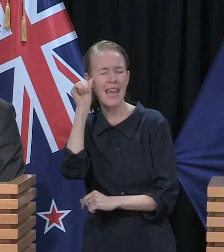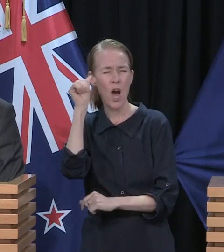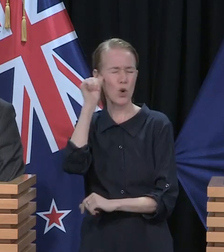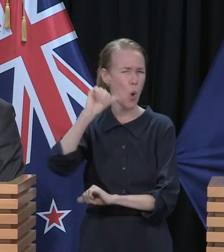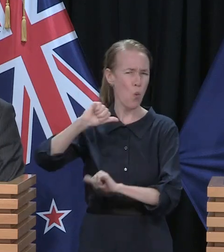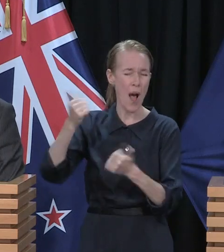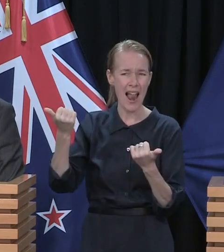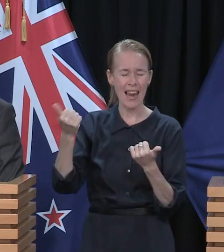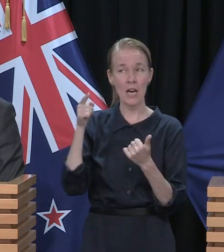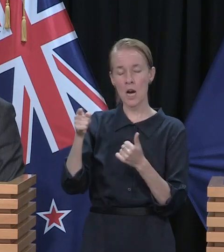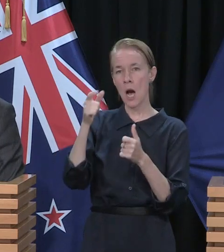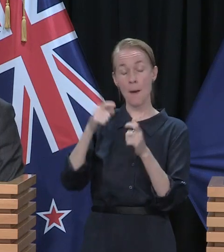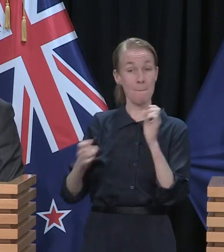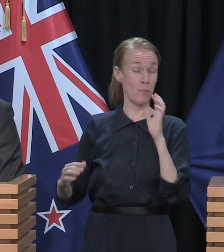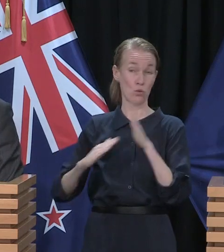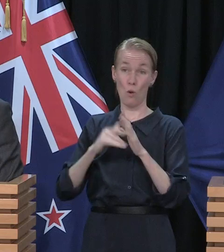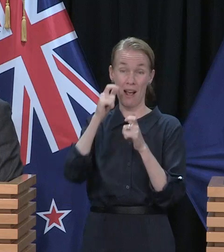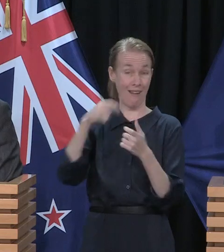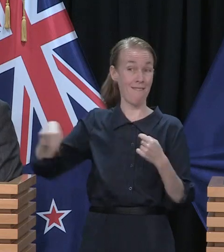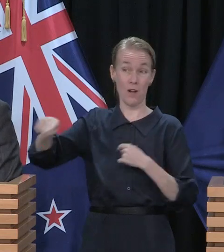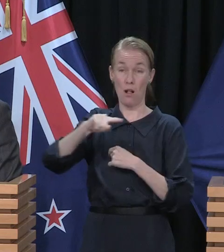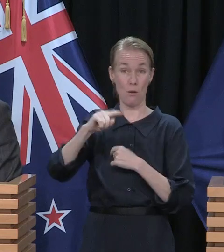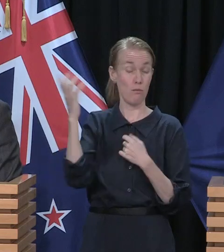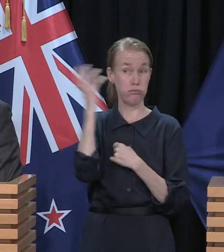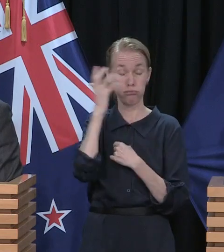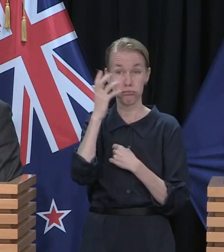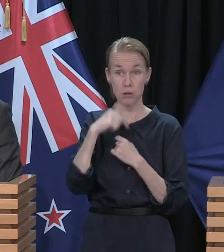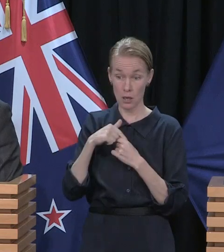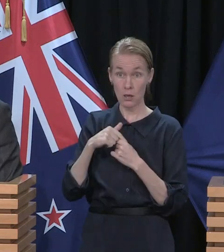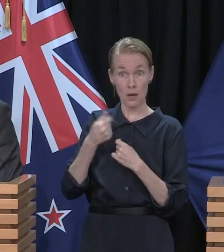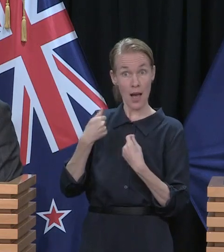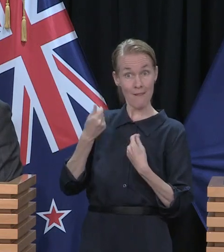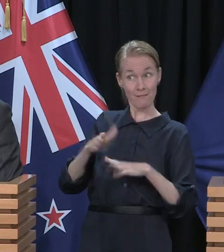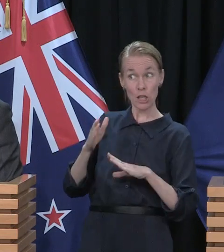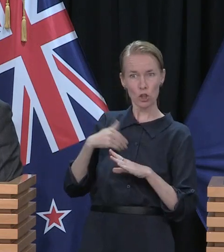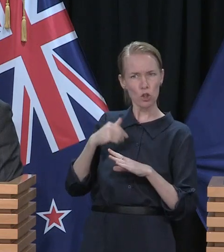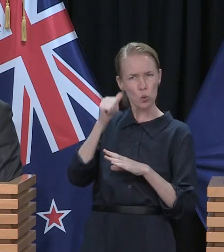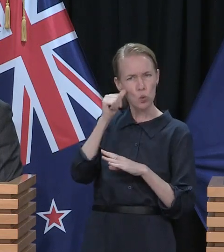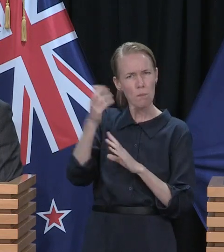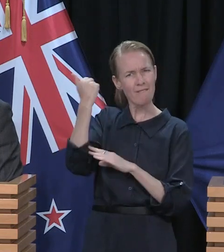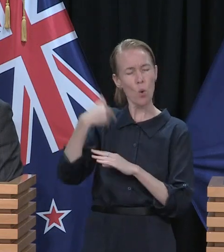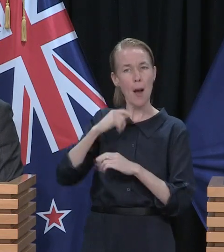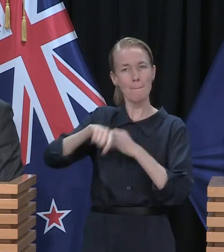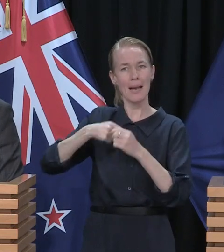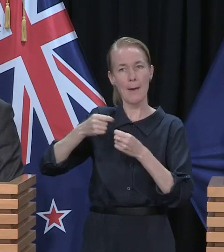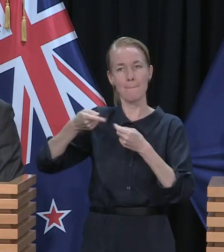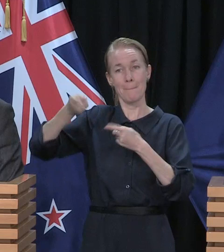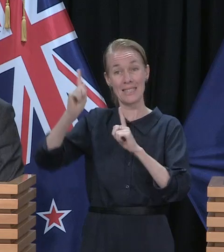work. It is something they know how to do. They are very